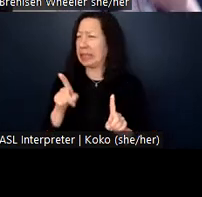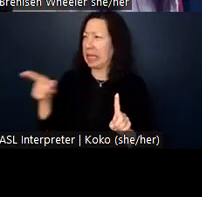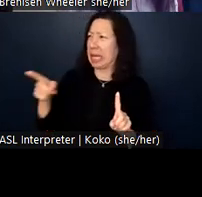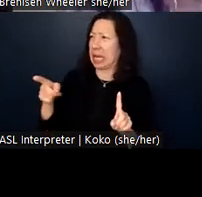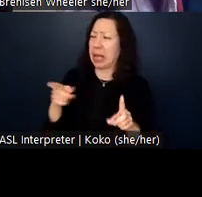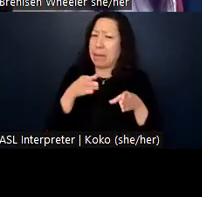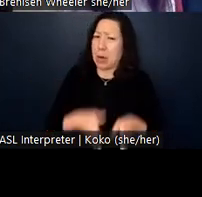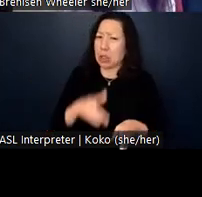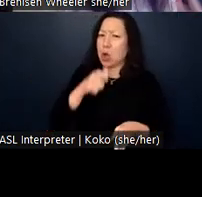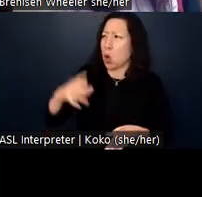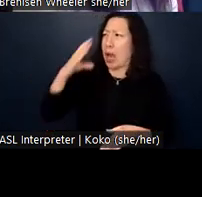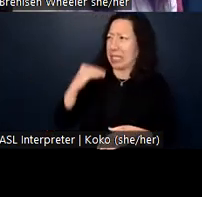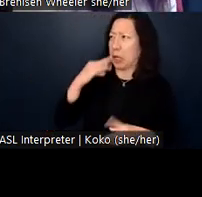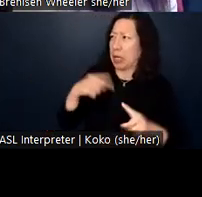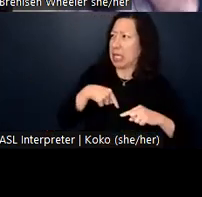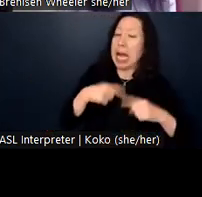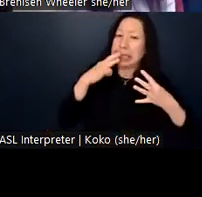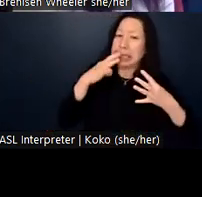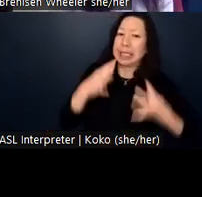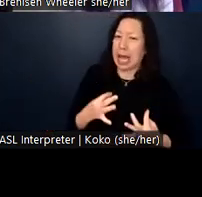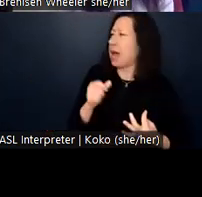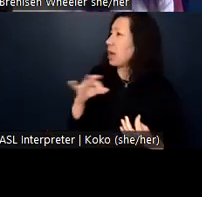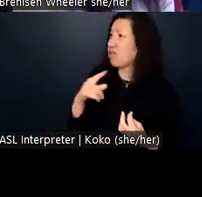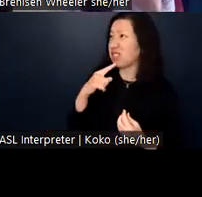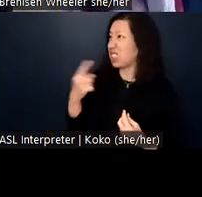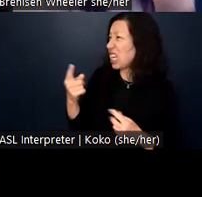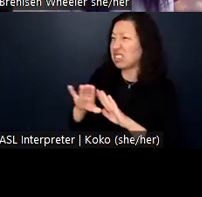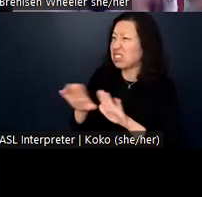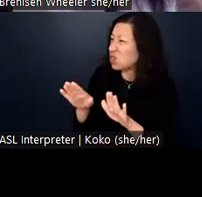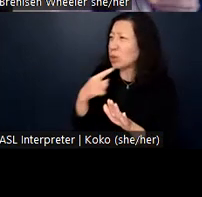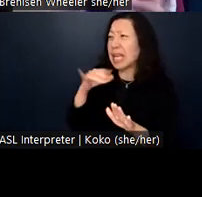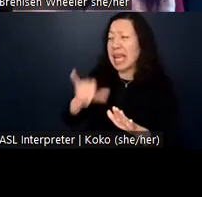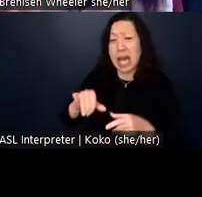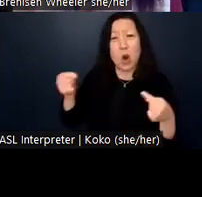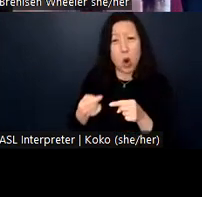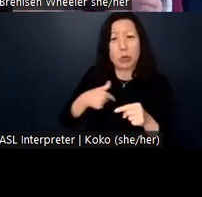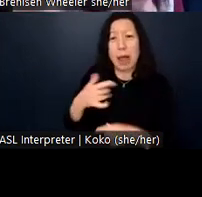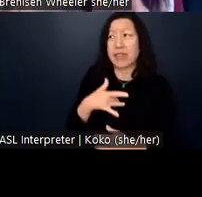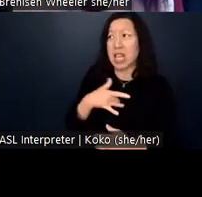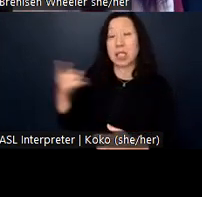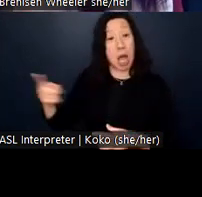12:27:40 And you ask, Hey, please don't see these things that hurt my feelings, and they continue to do it. 12:27:44 Then we're entering that that category